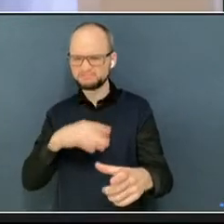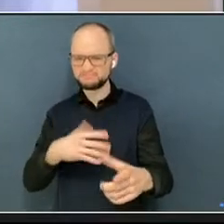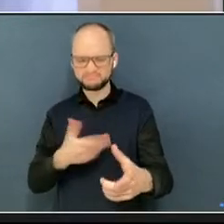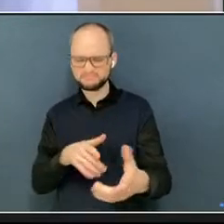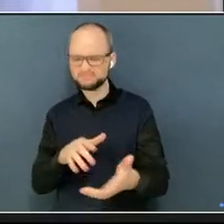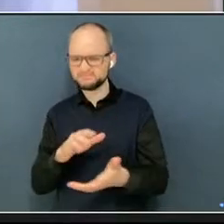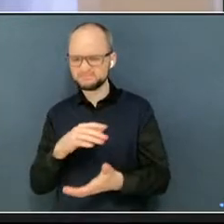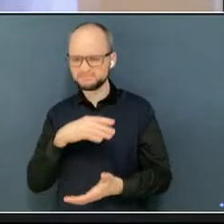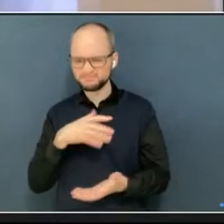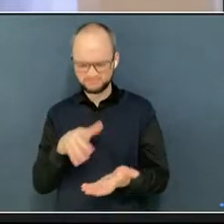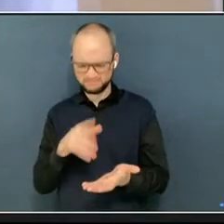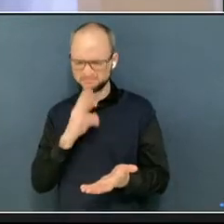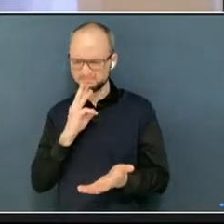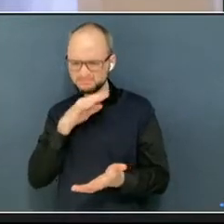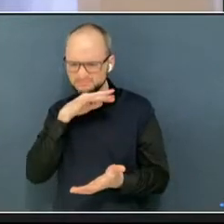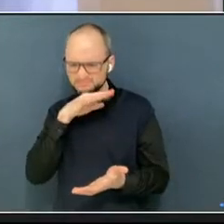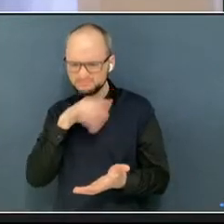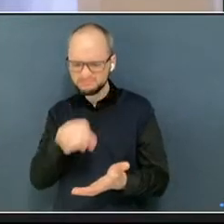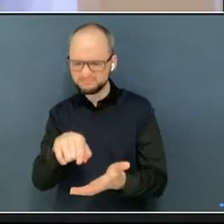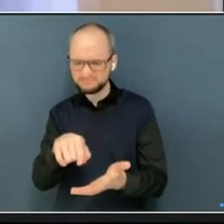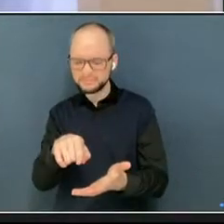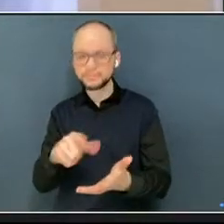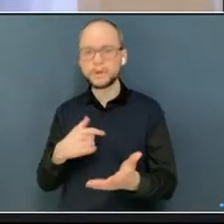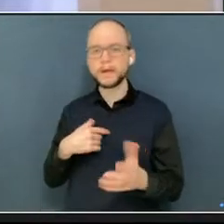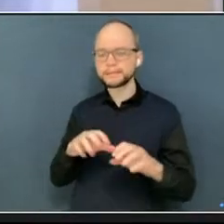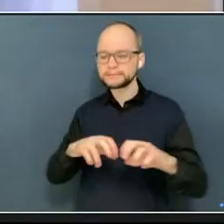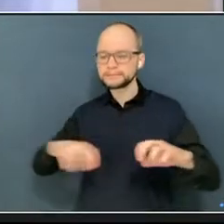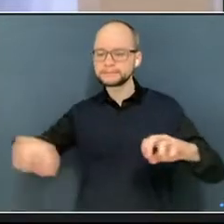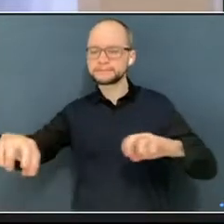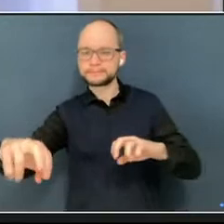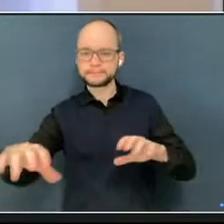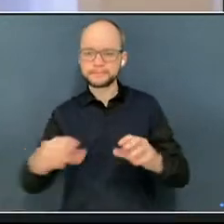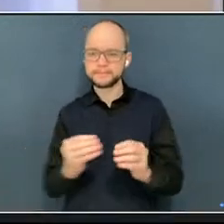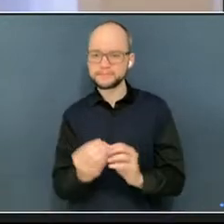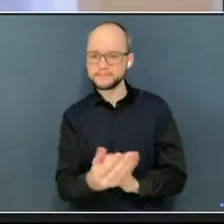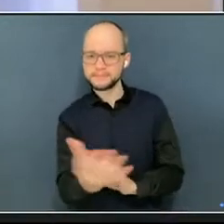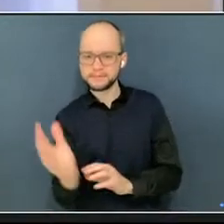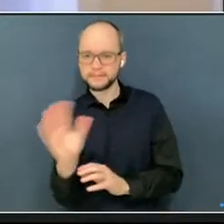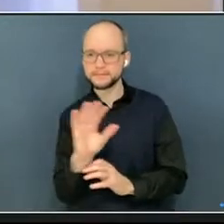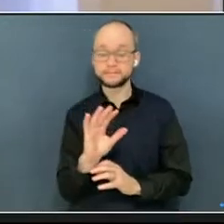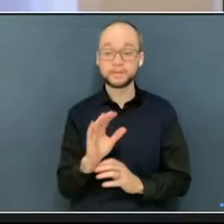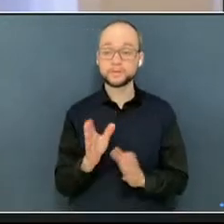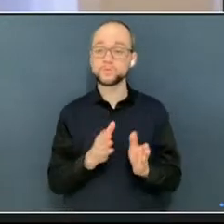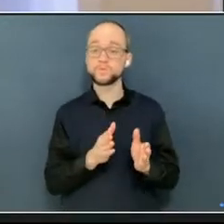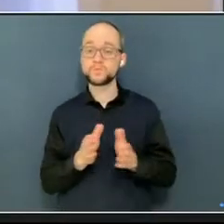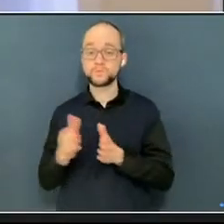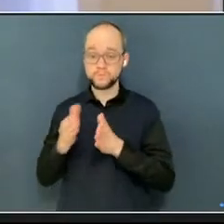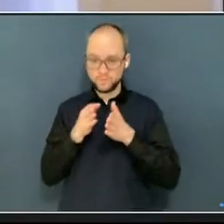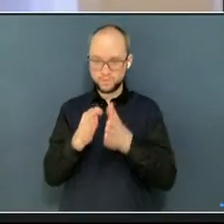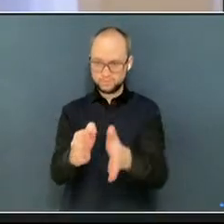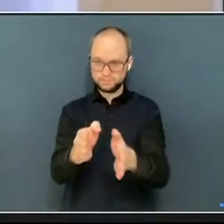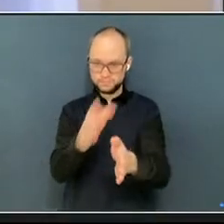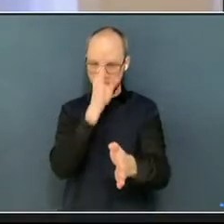The road, I give it a graceful curve as it approaches the house. Now,